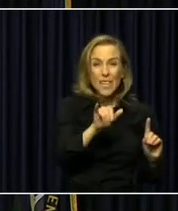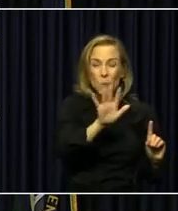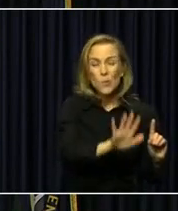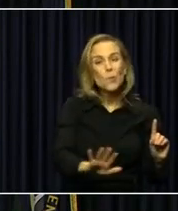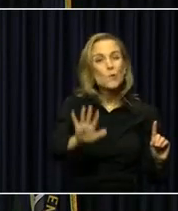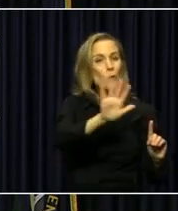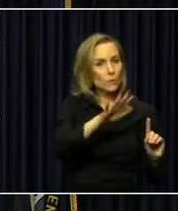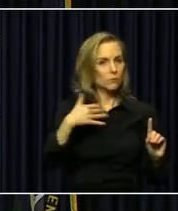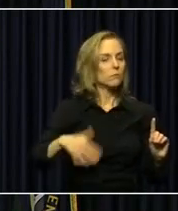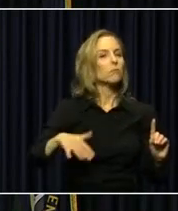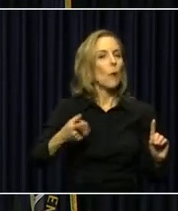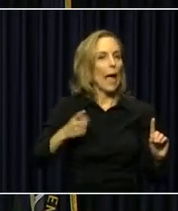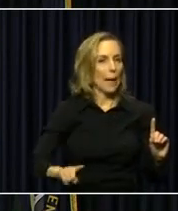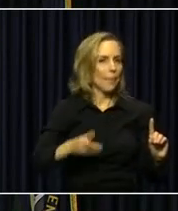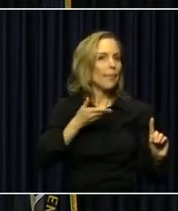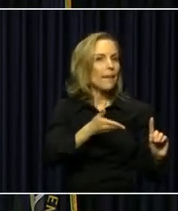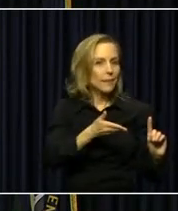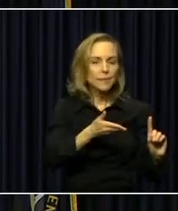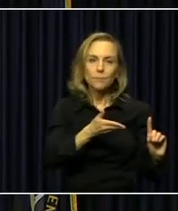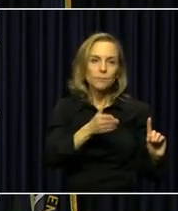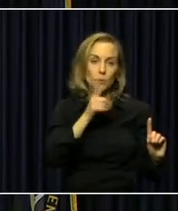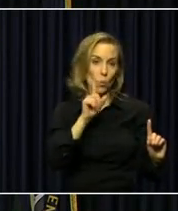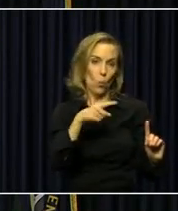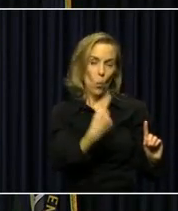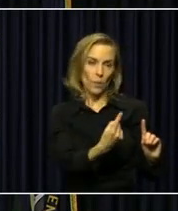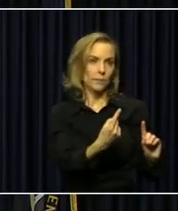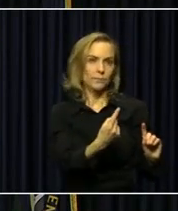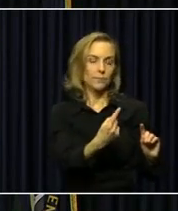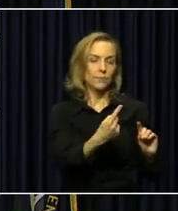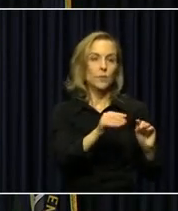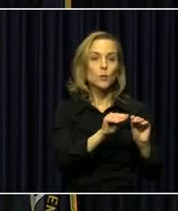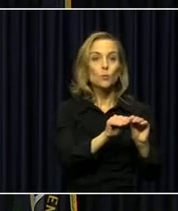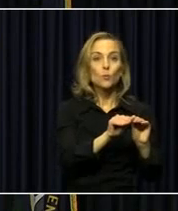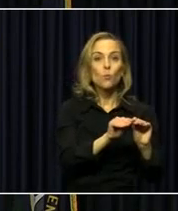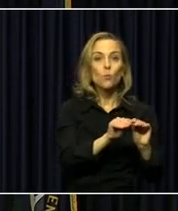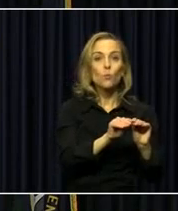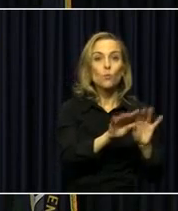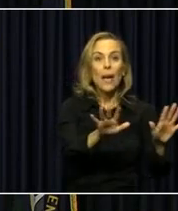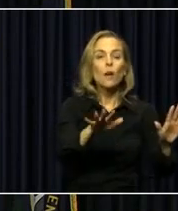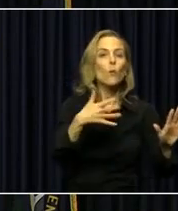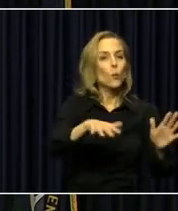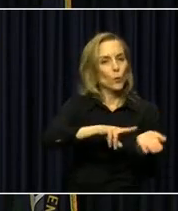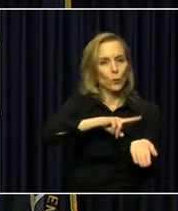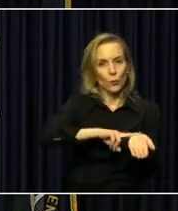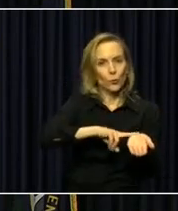AT LEAST AS FAR AS THE STATE'S CONCERNED, THAT'S THE MOST SUCCESSFUL DRIVE-THROUGH TESTING